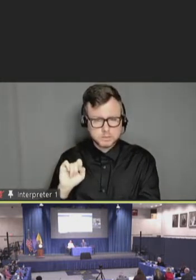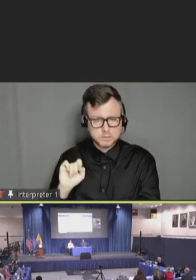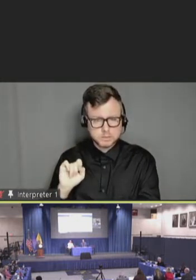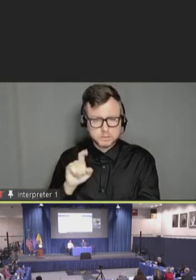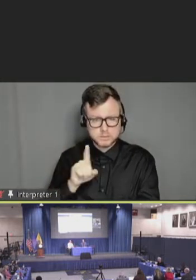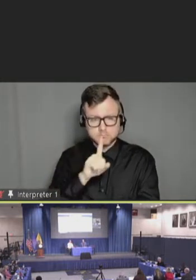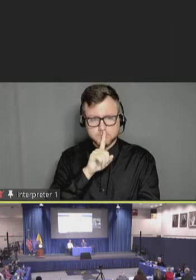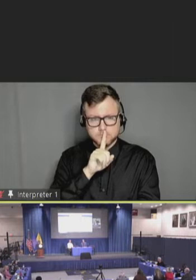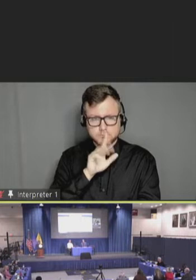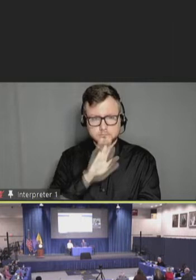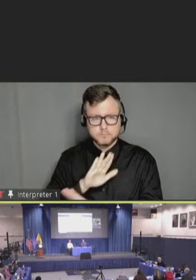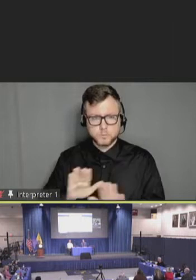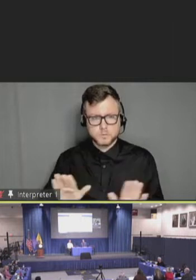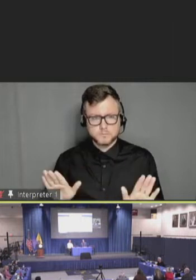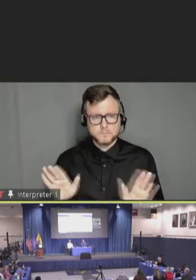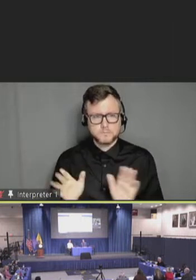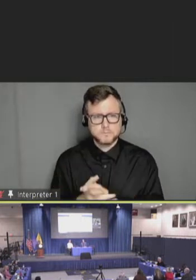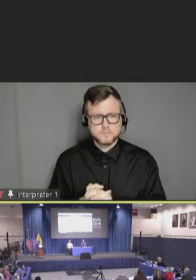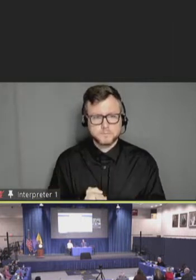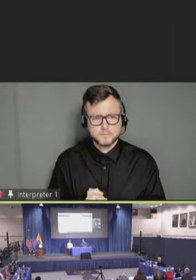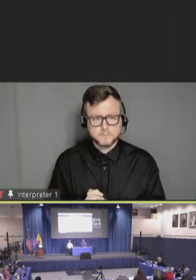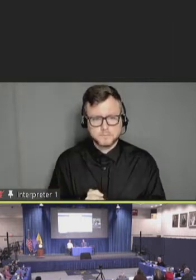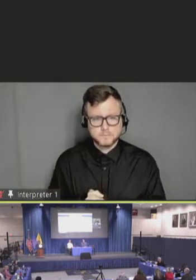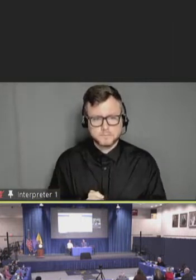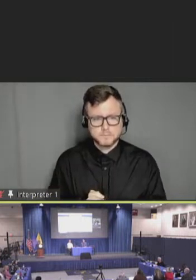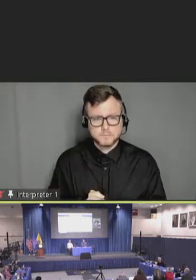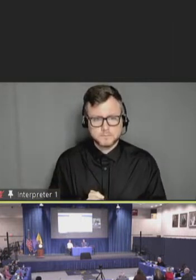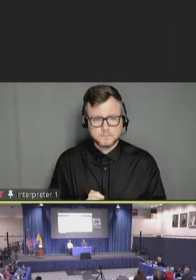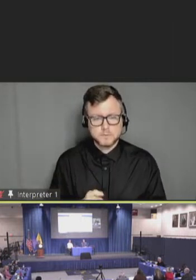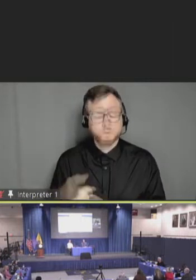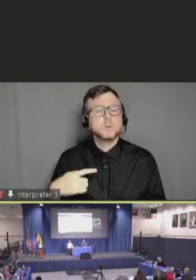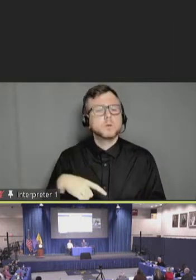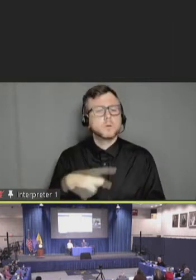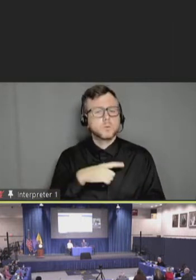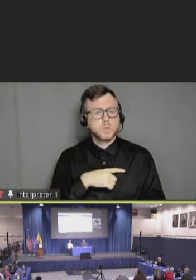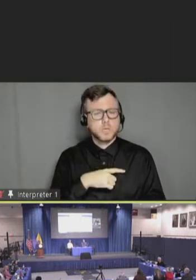Okay. So, we will count him as absent.